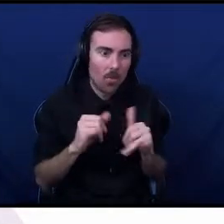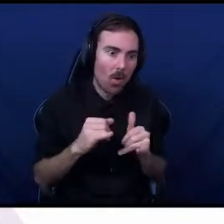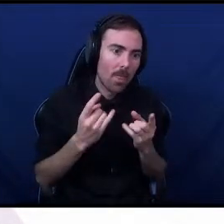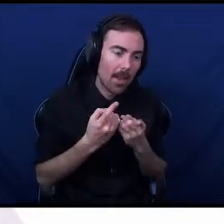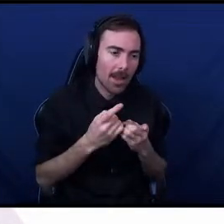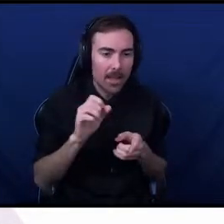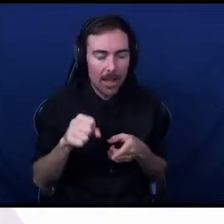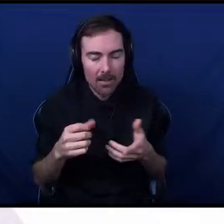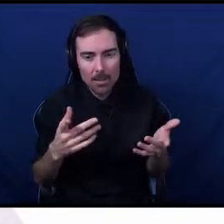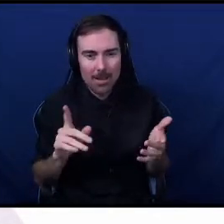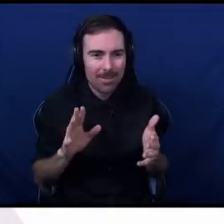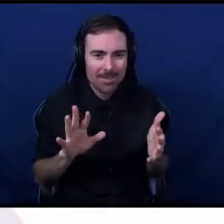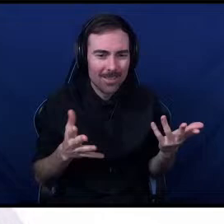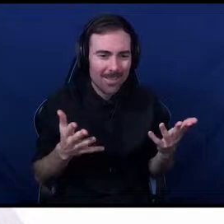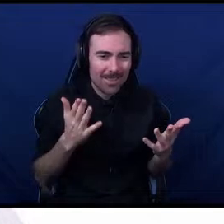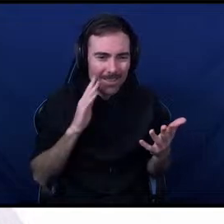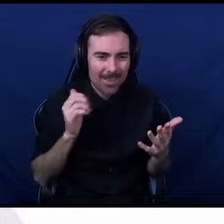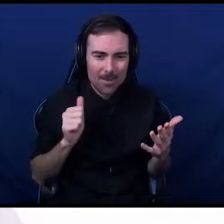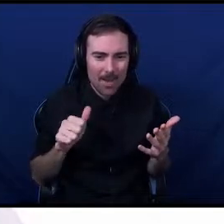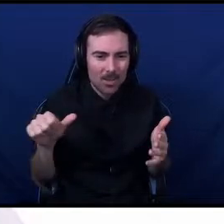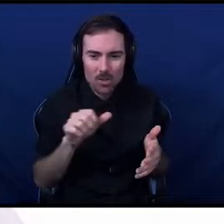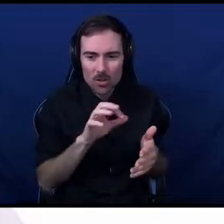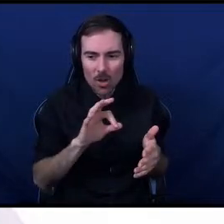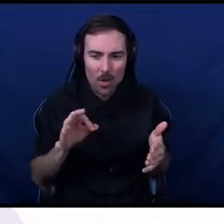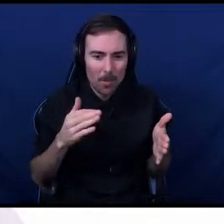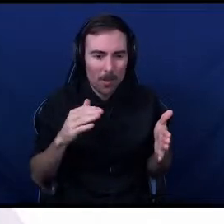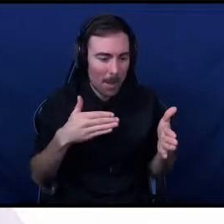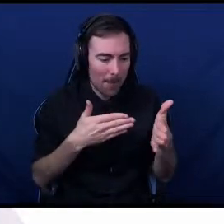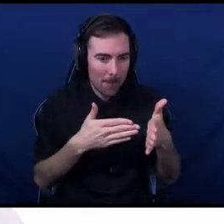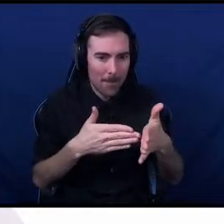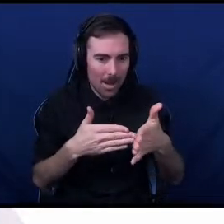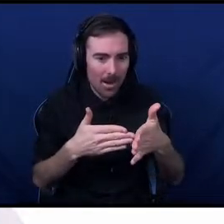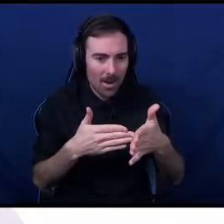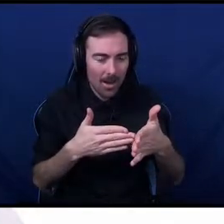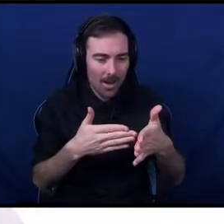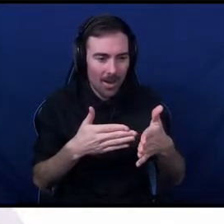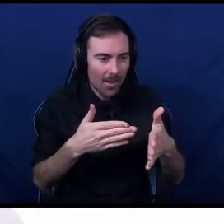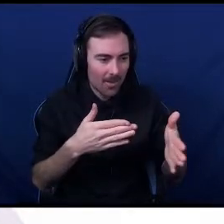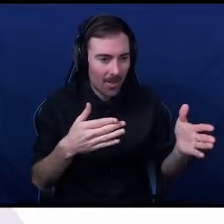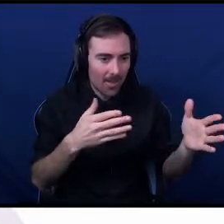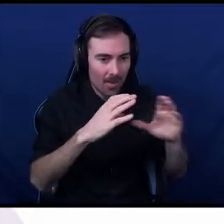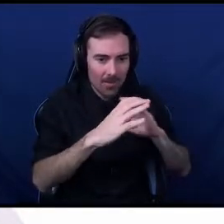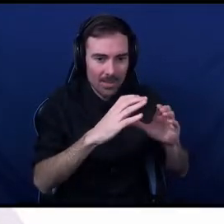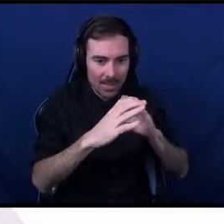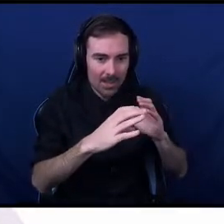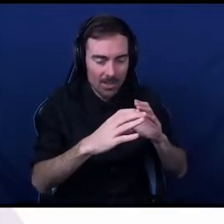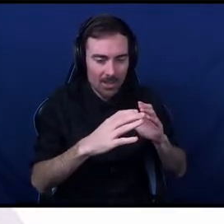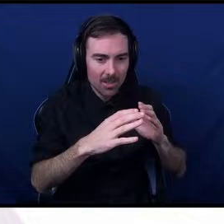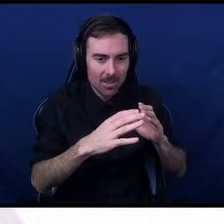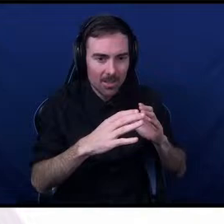don't think that that should be a barrier to stop us in engaging in conversation. So yes, we have had a collective experience.